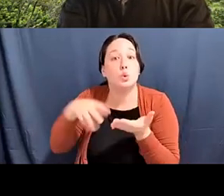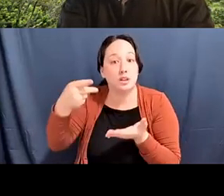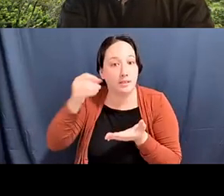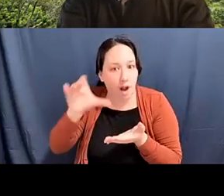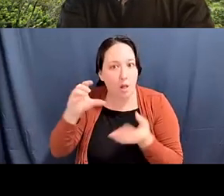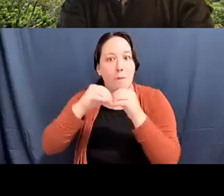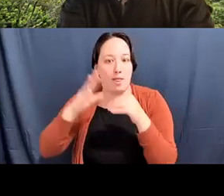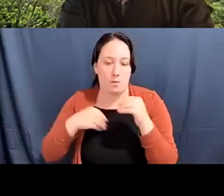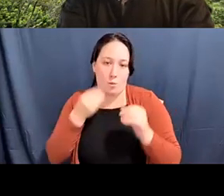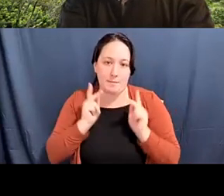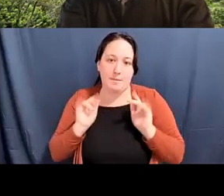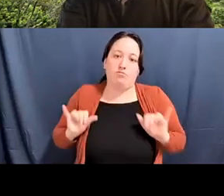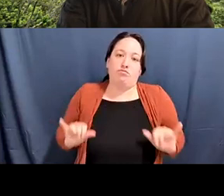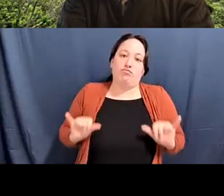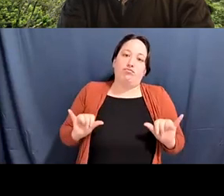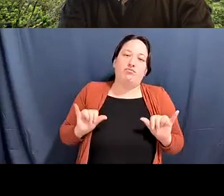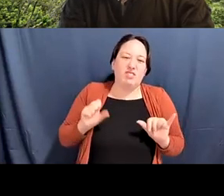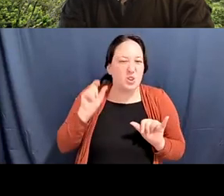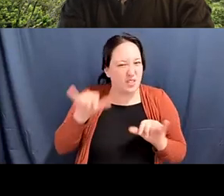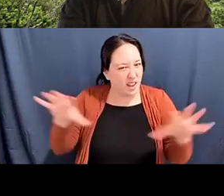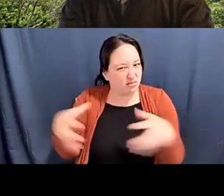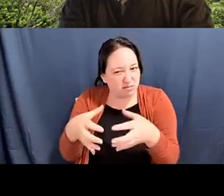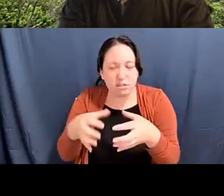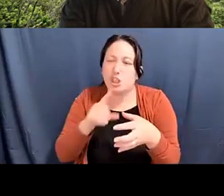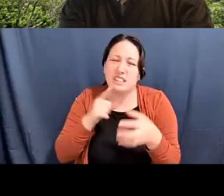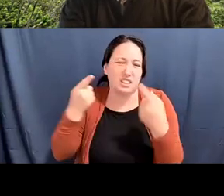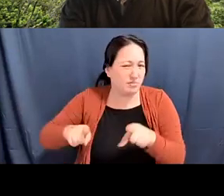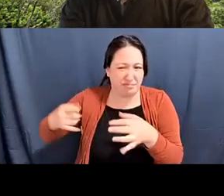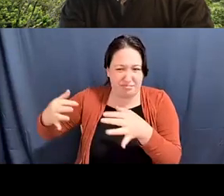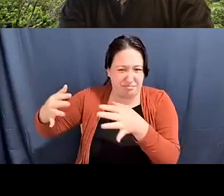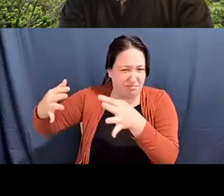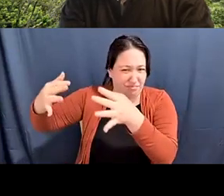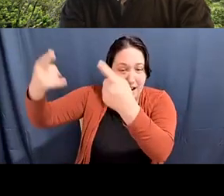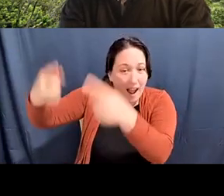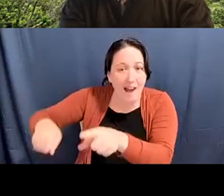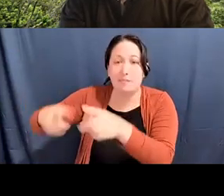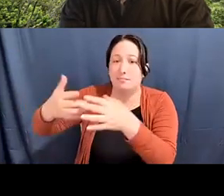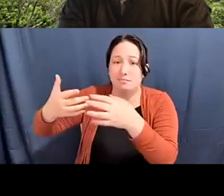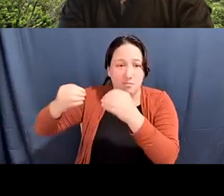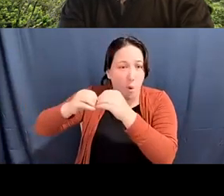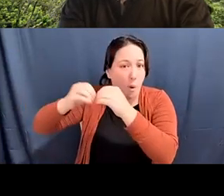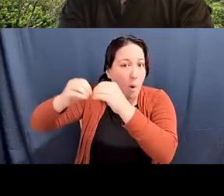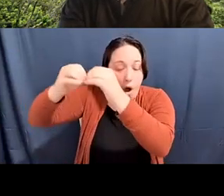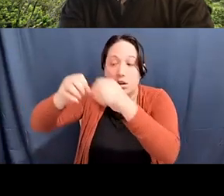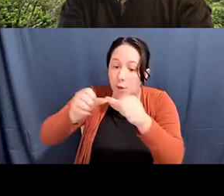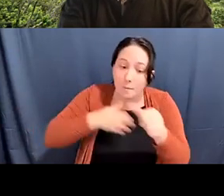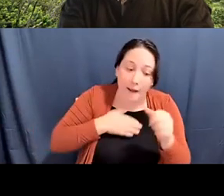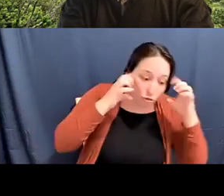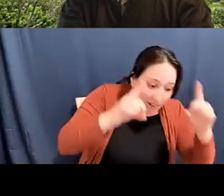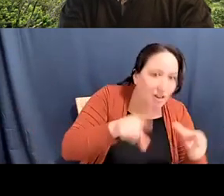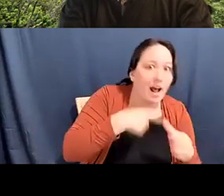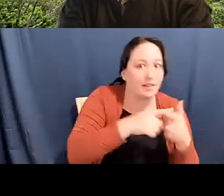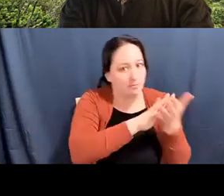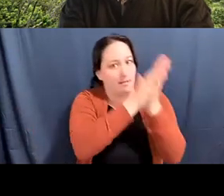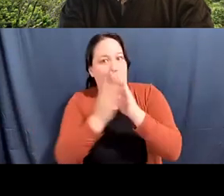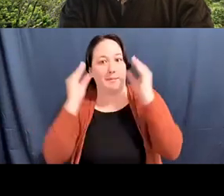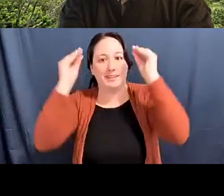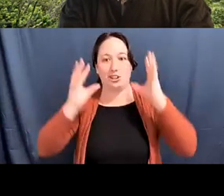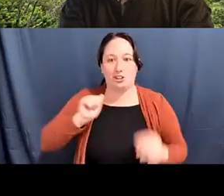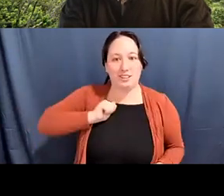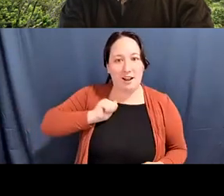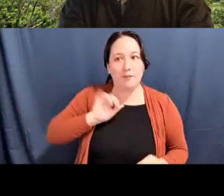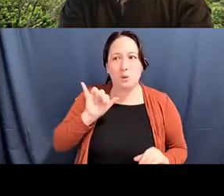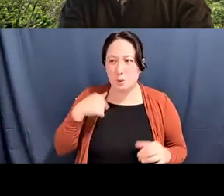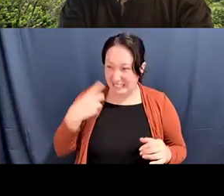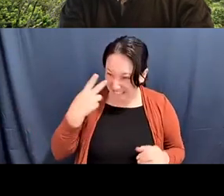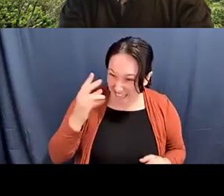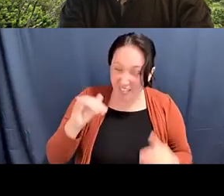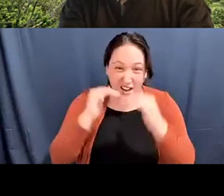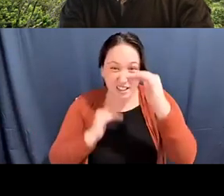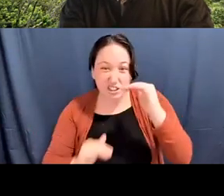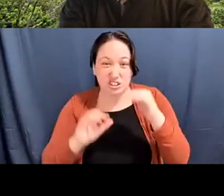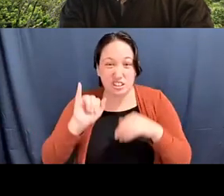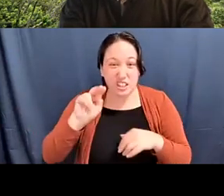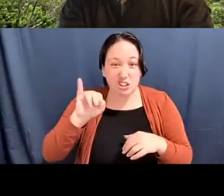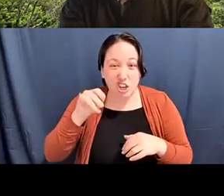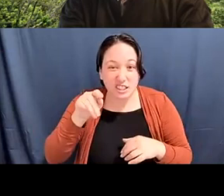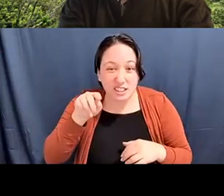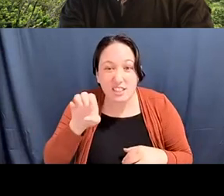Katherine Lee: And I just kind of you know progressed as I continued my education and, as I became an educator as well, seeing these injustices, realizing that Asian American Studies, was one of the many ways